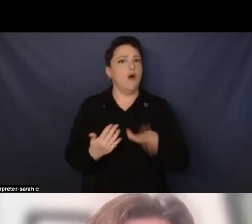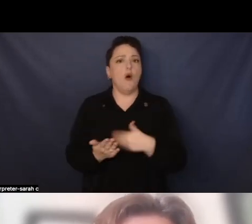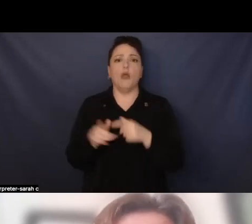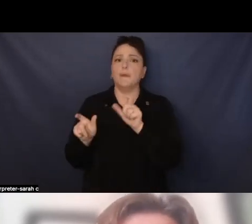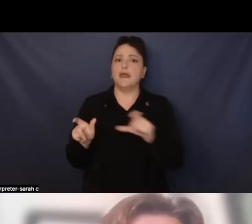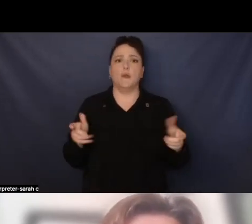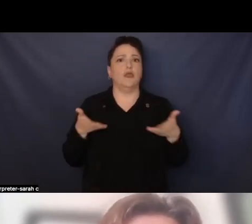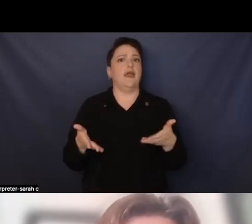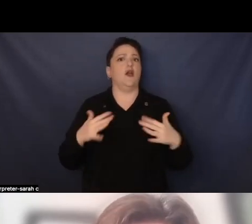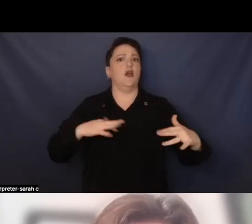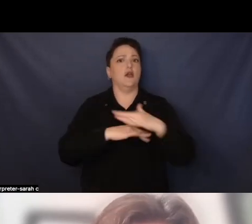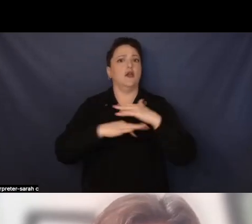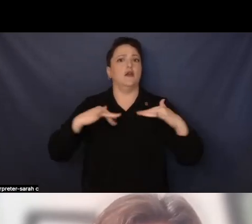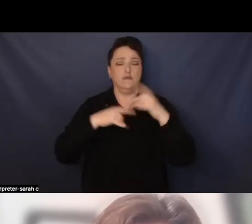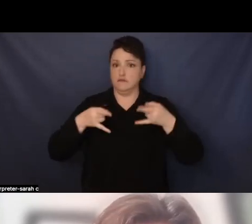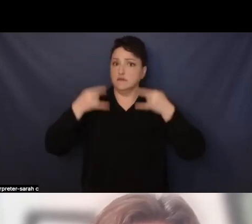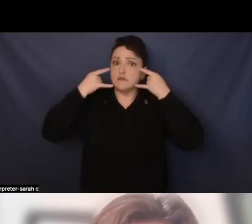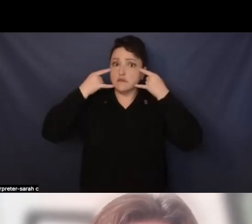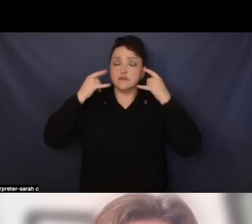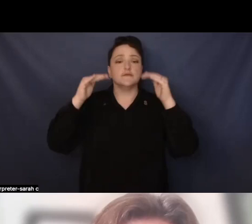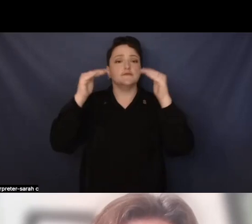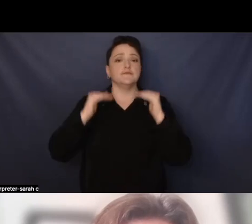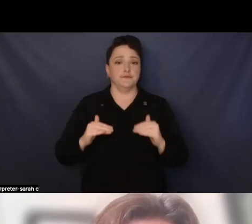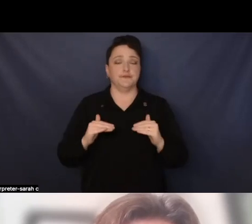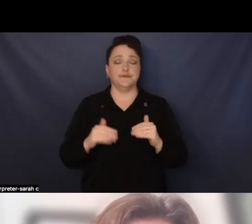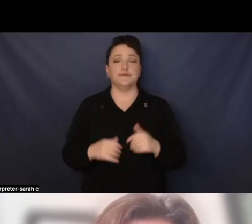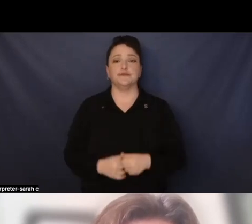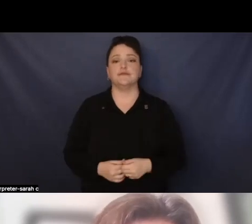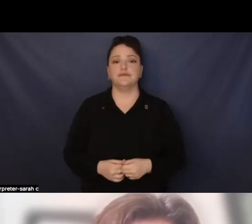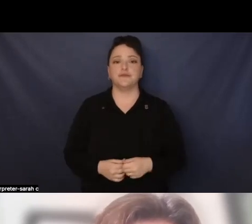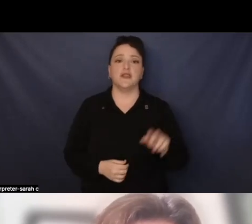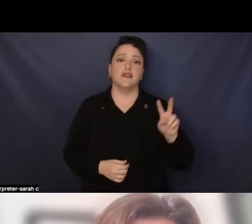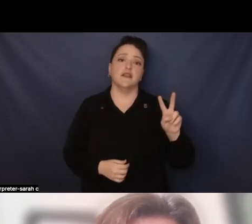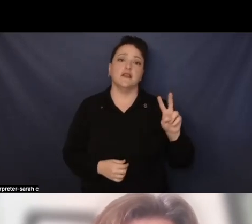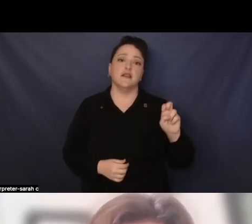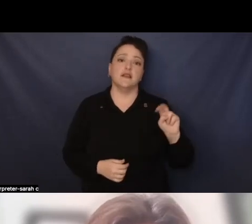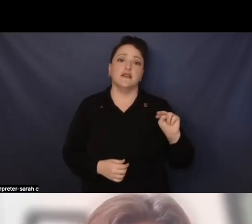Increase ventilation at the site. For example, air filters are an open window.